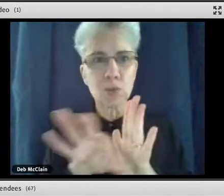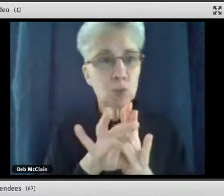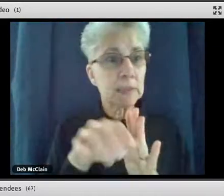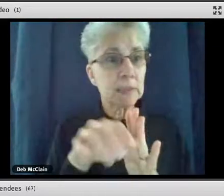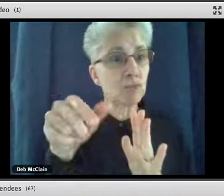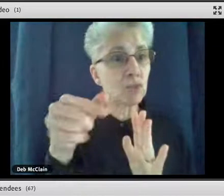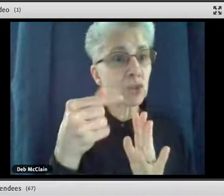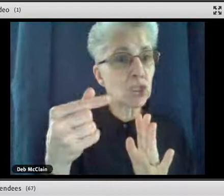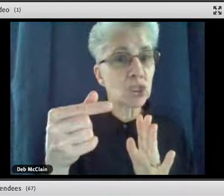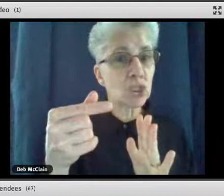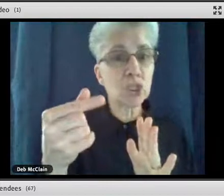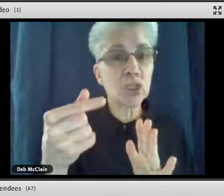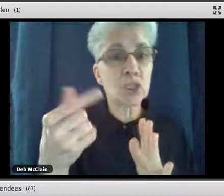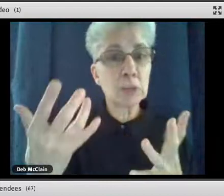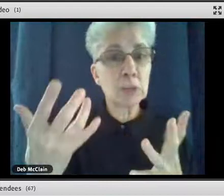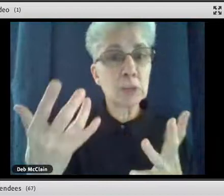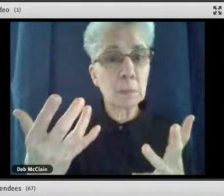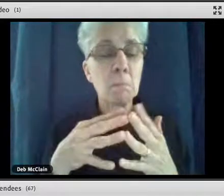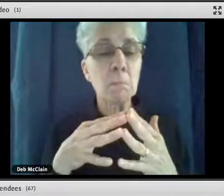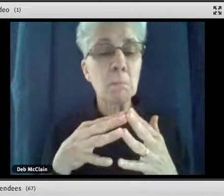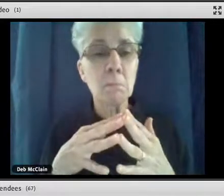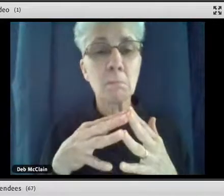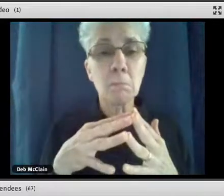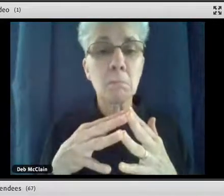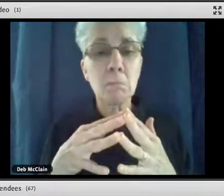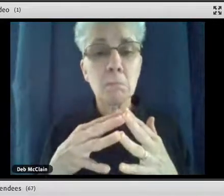So I can see some of you all are maybe choosing "g."